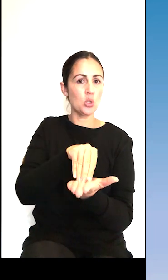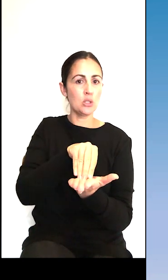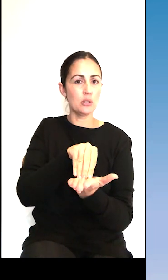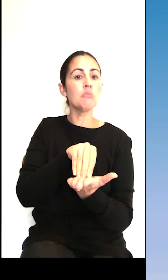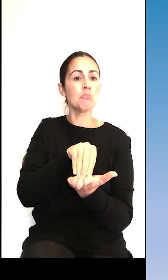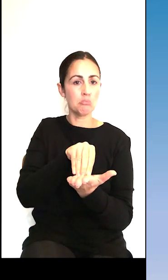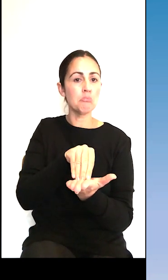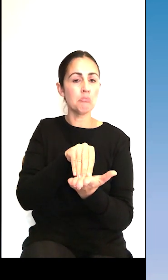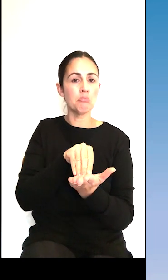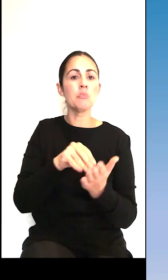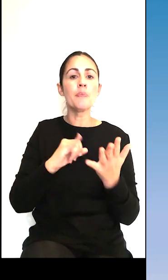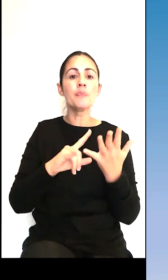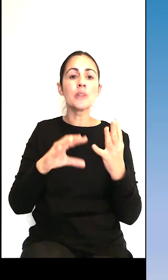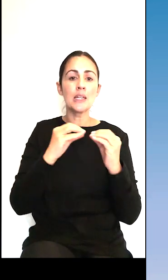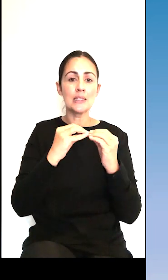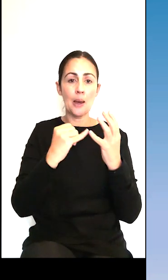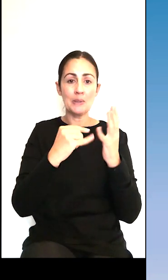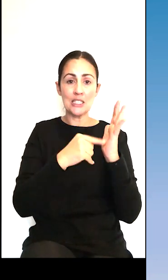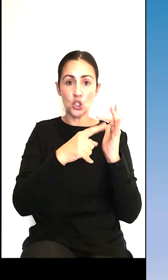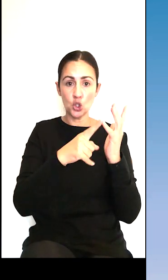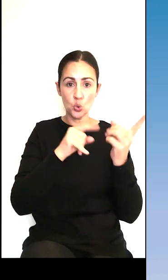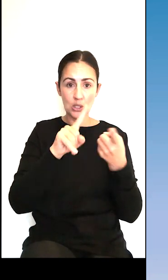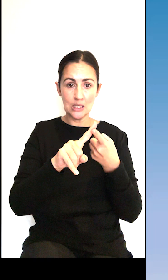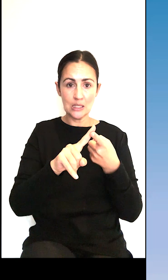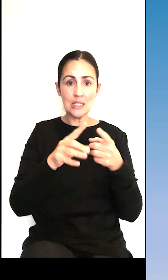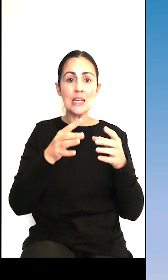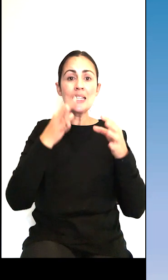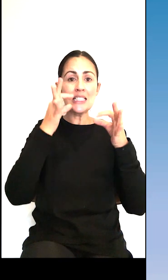substitute decision makers in advance care plans are not.